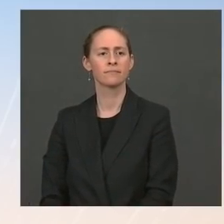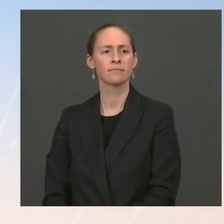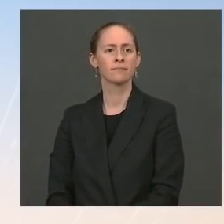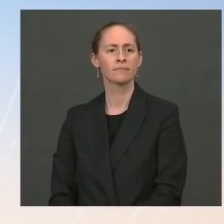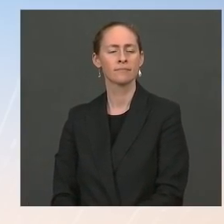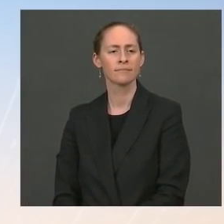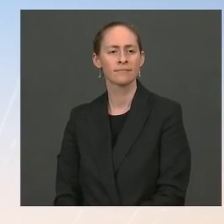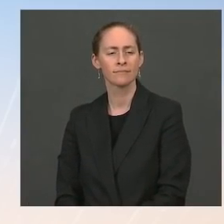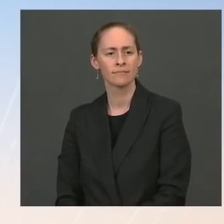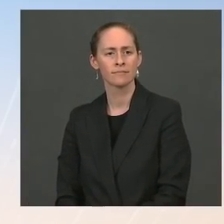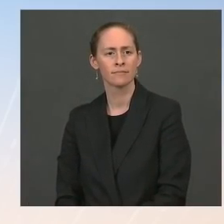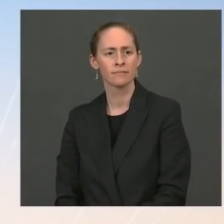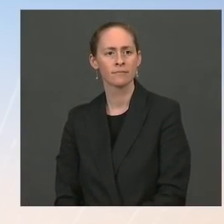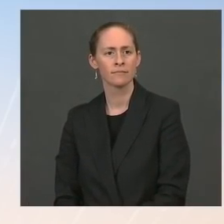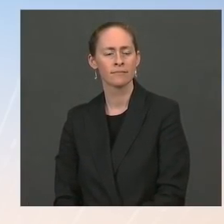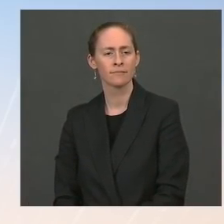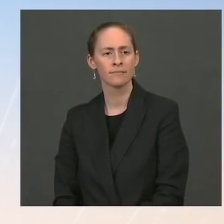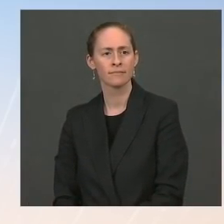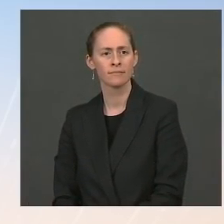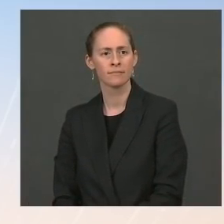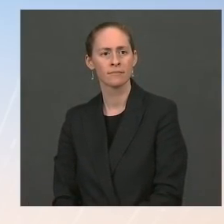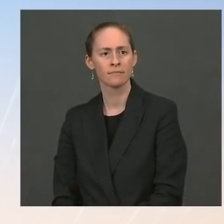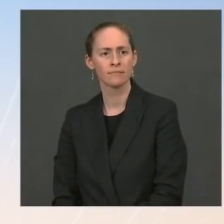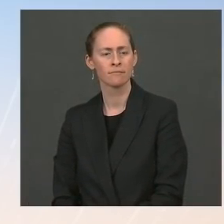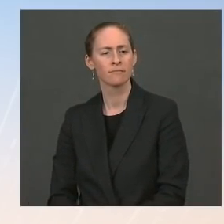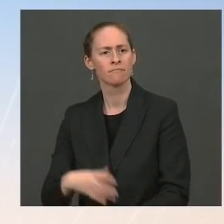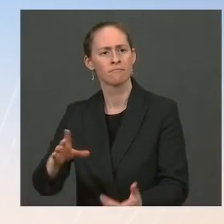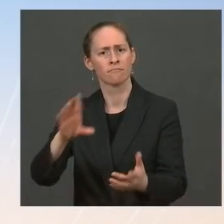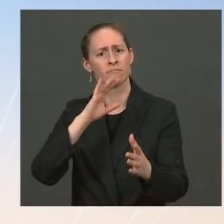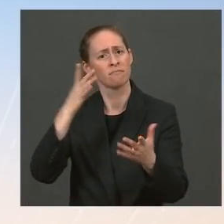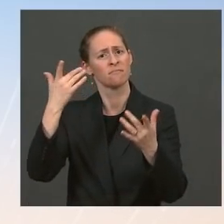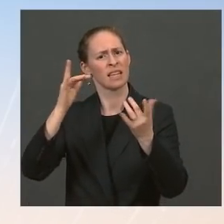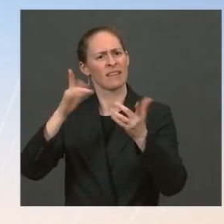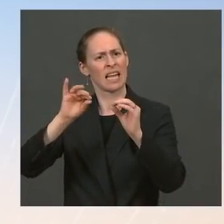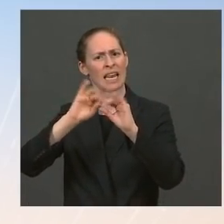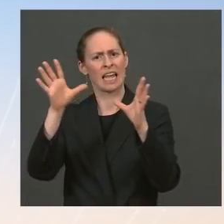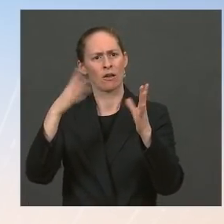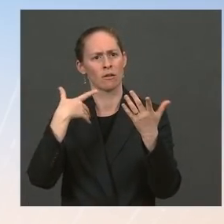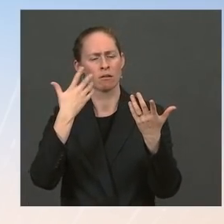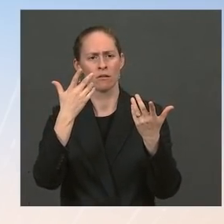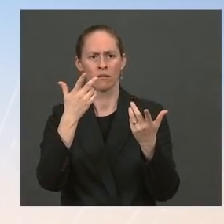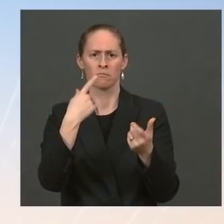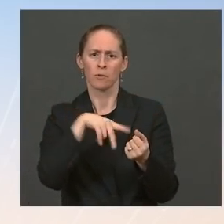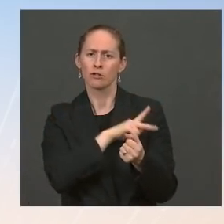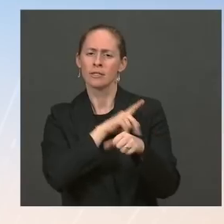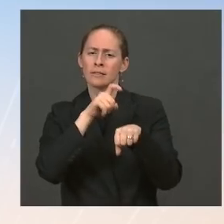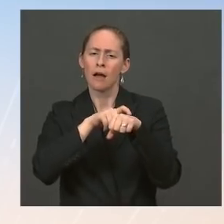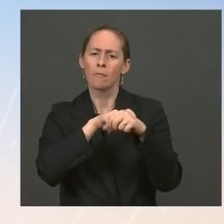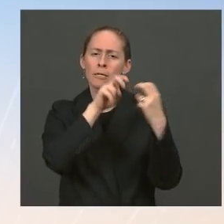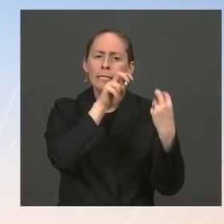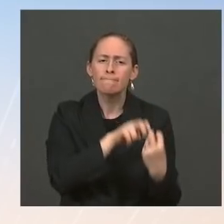about the value we place in these relationships. Go ahead. The Press: Thank you, Jen. There's a growing sense among world leaders